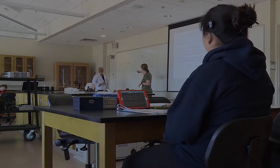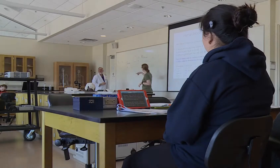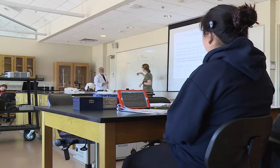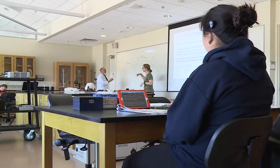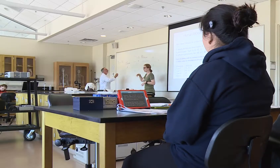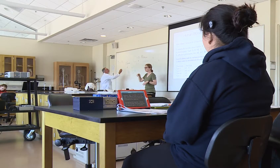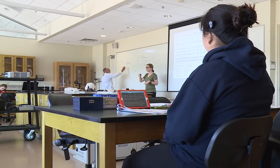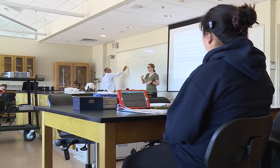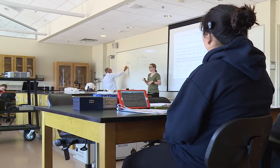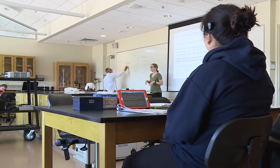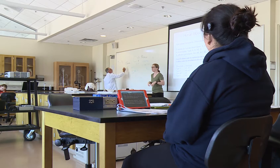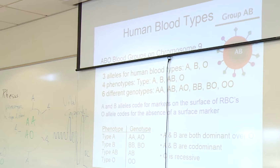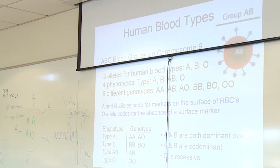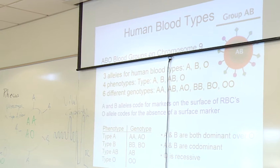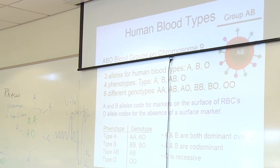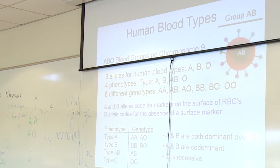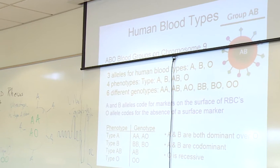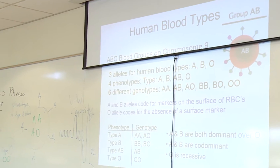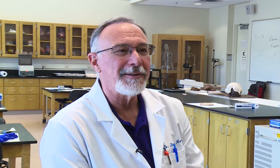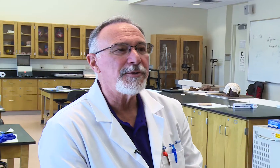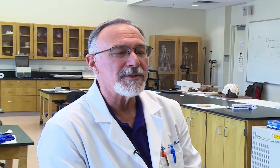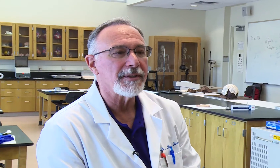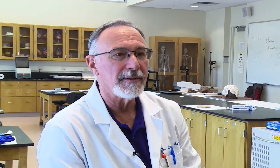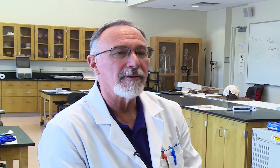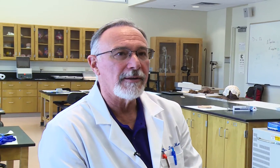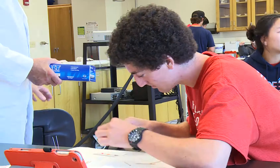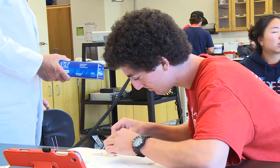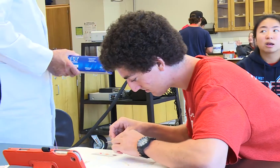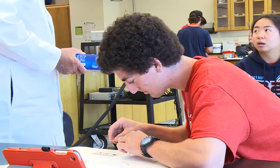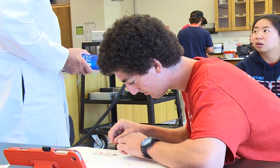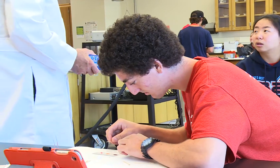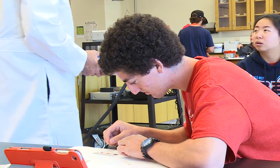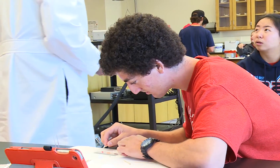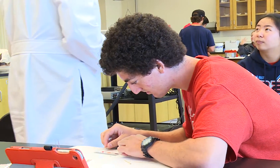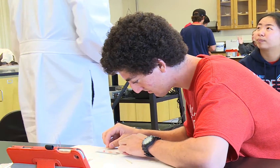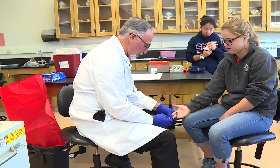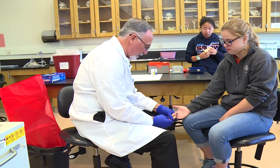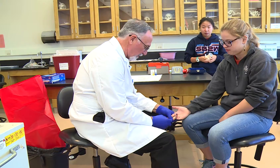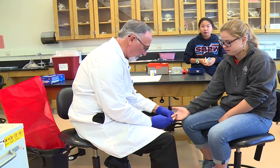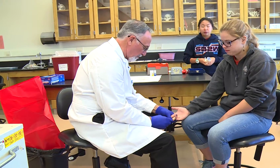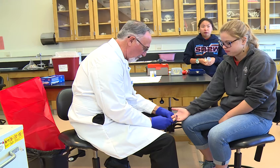Merrill: Today we talked about blood. interestingly, every one of the students wanted to know their blood type.